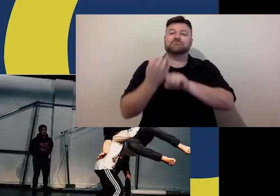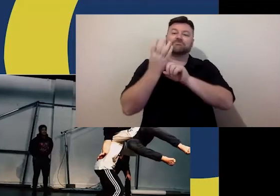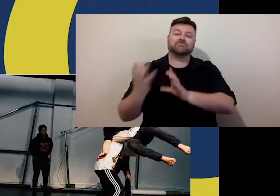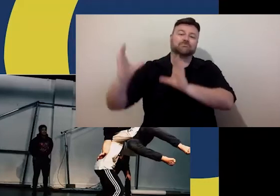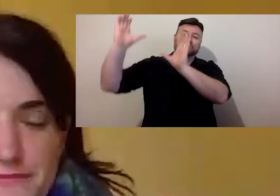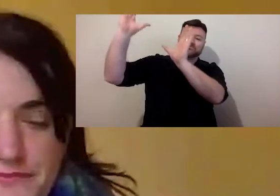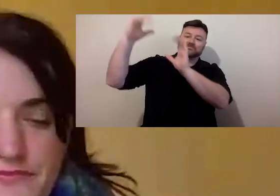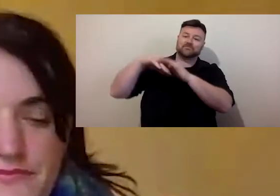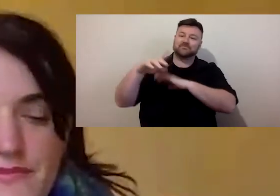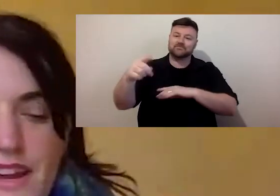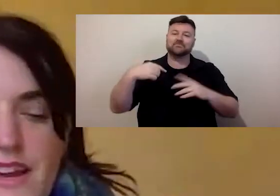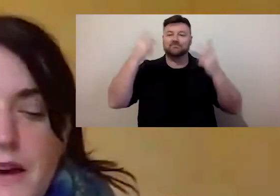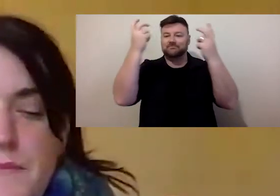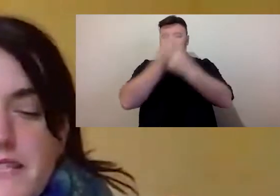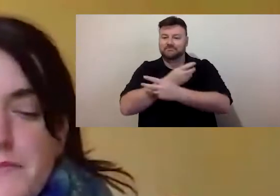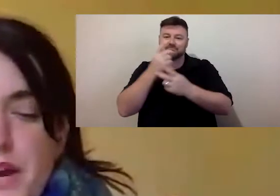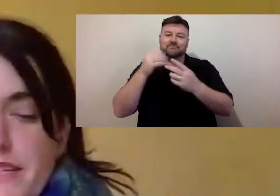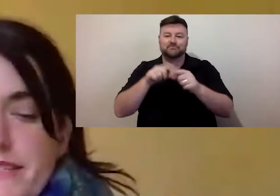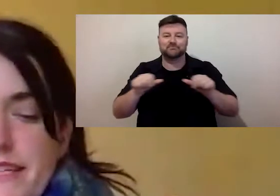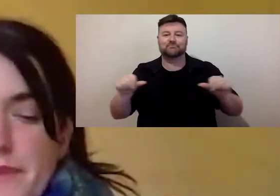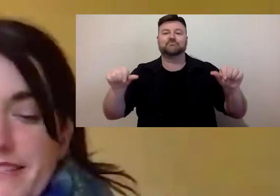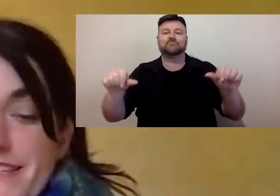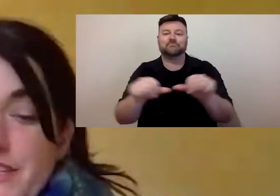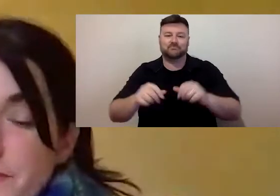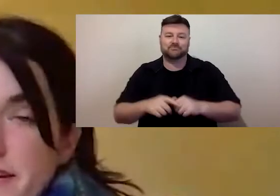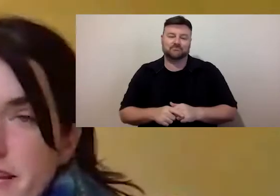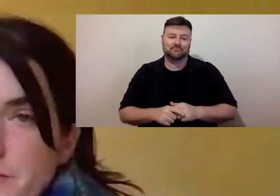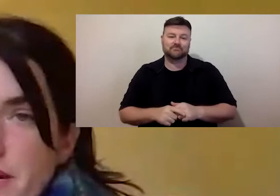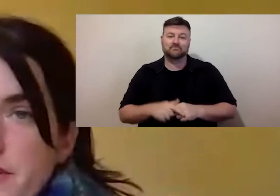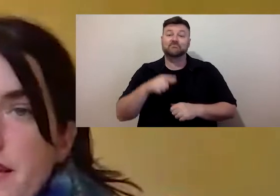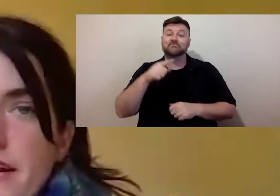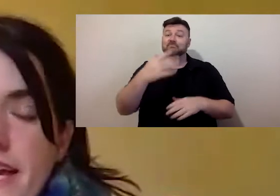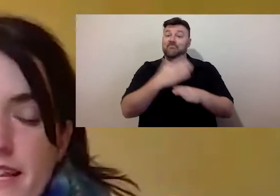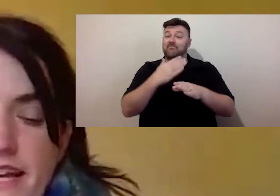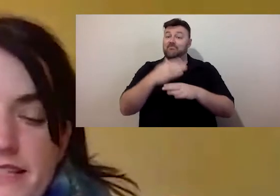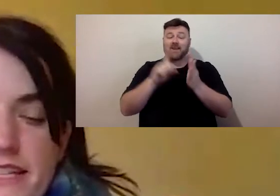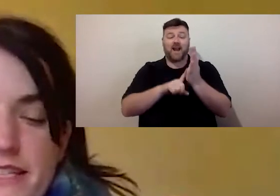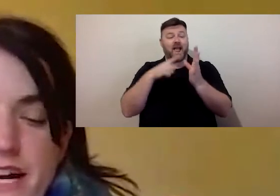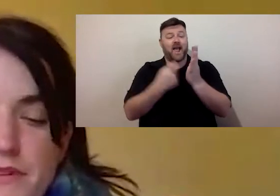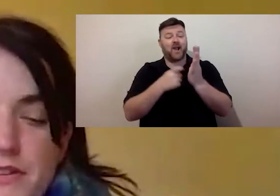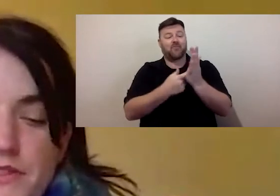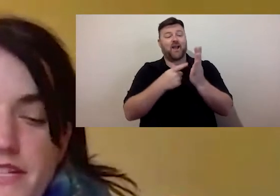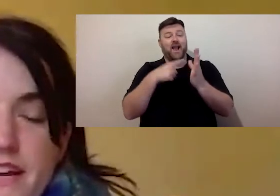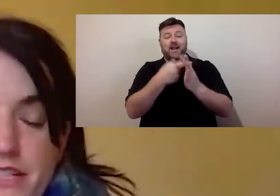Matt's practice is based in the Tropics, and he works on Larrakia land in Darwin, Northern Territory.